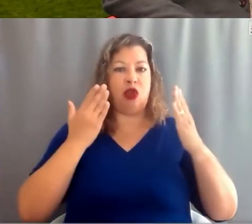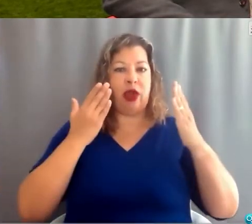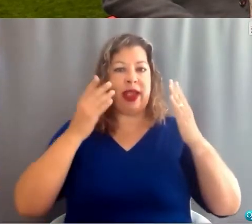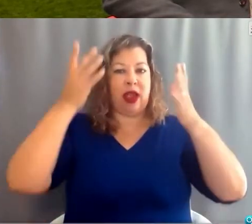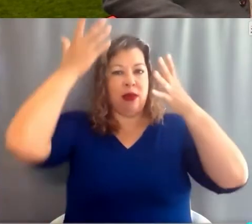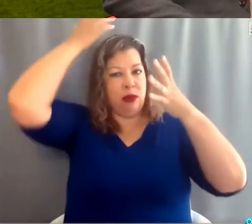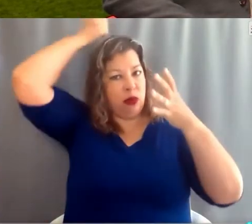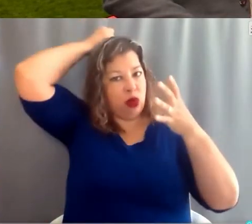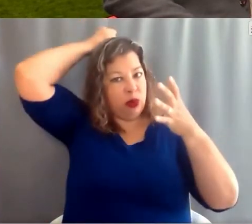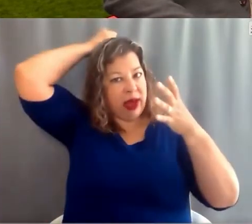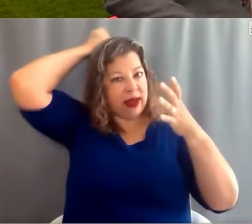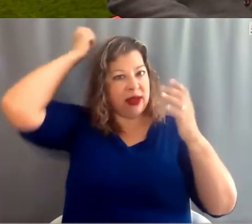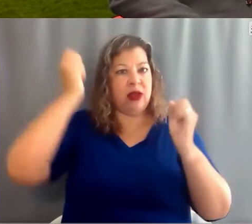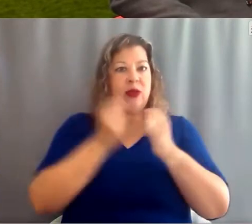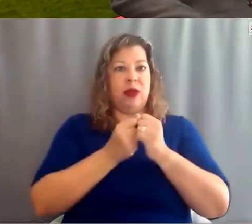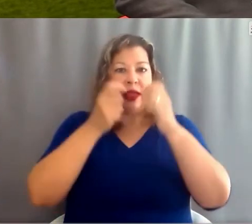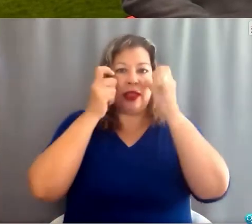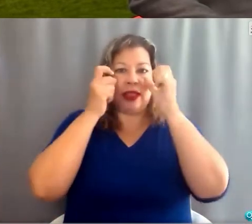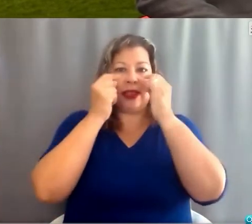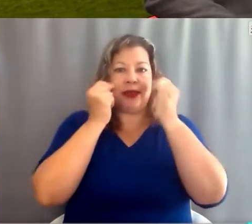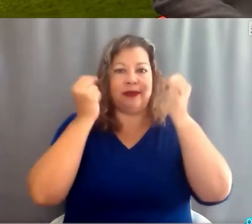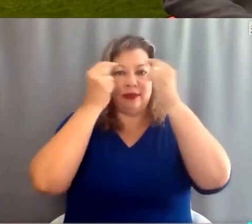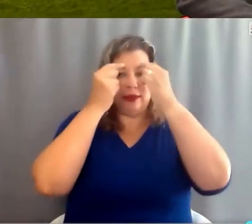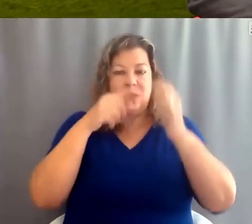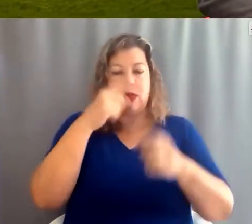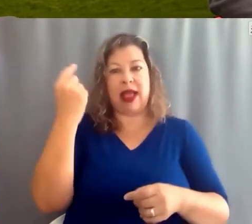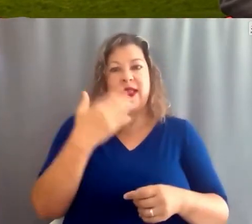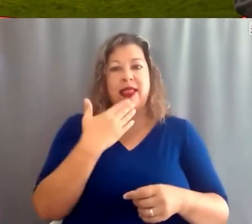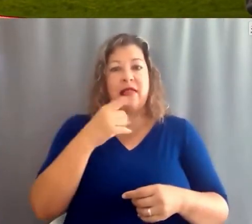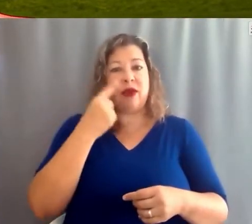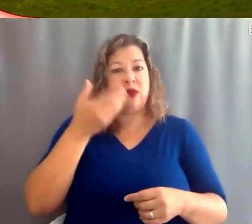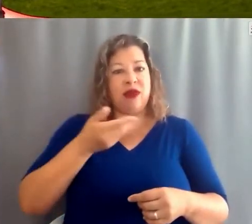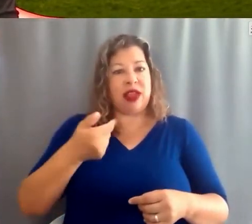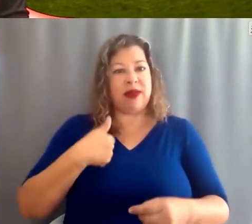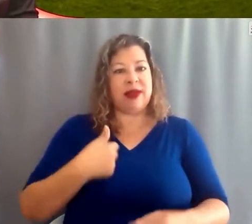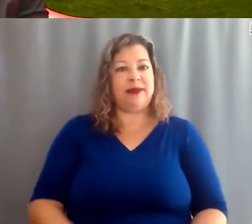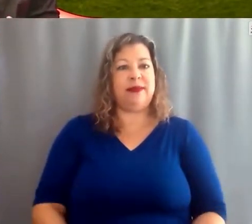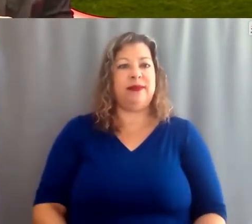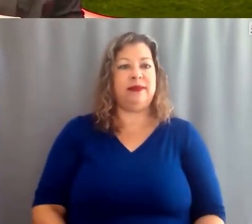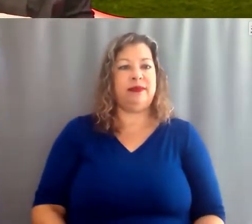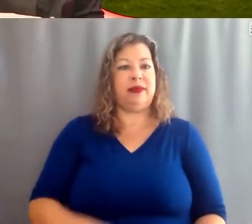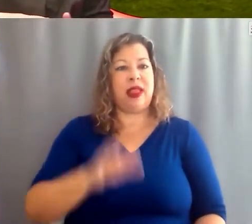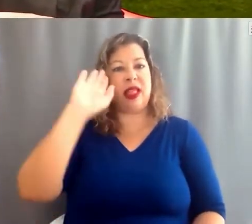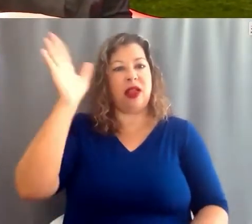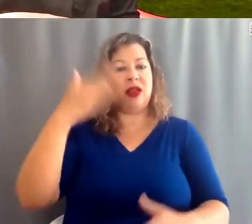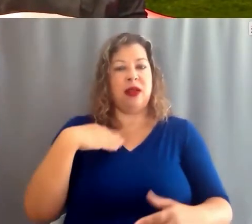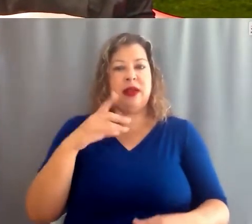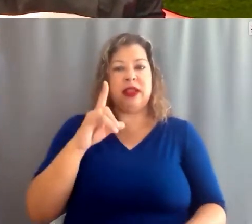And thank you very much for having me. Hey, everyone.